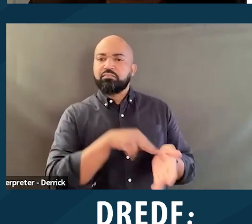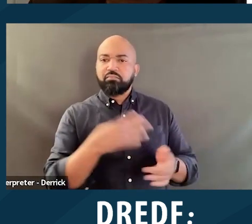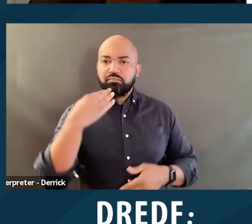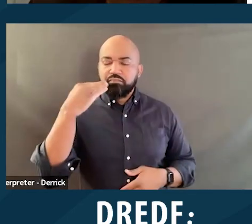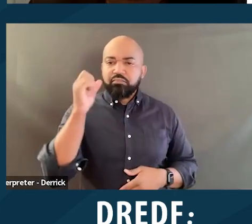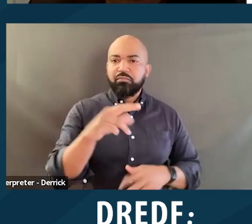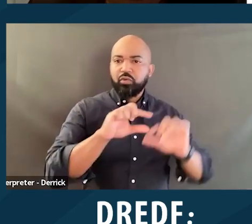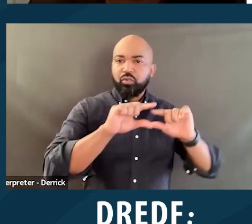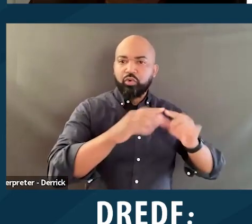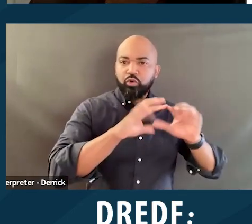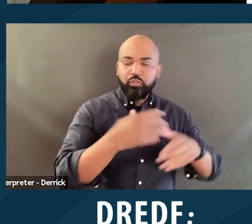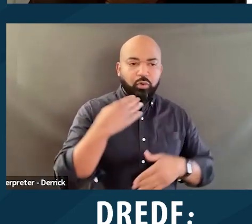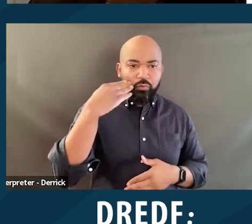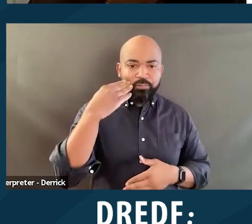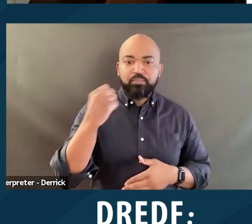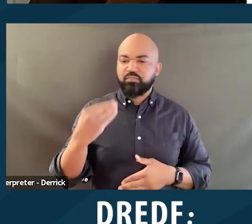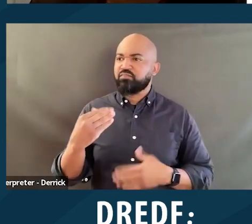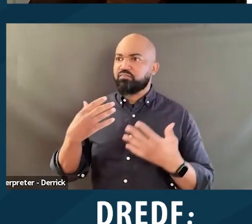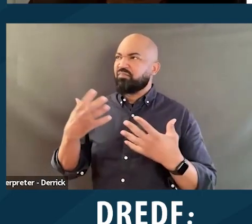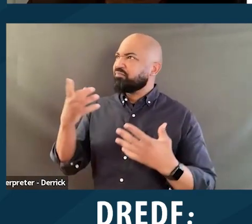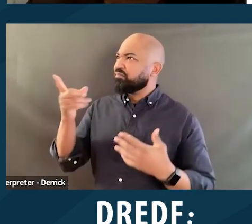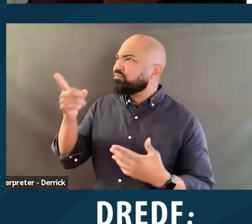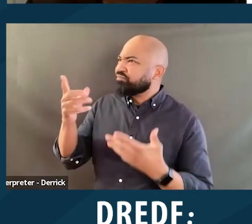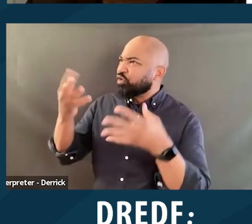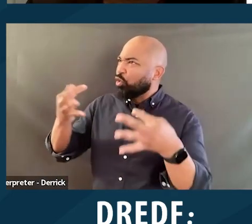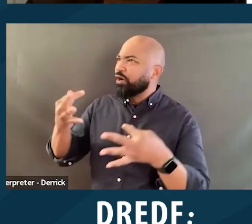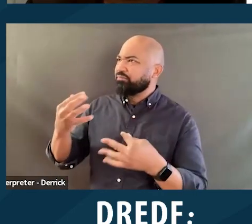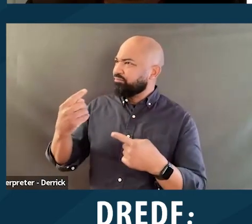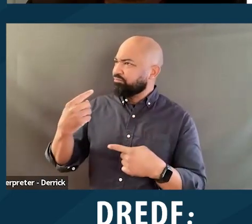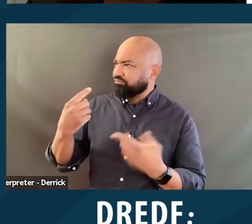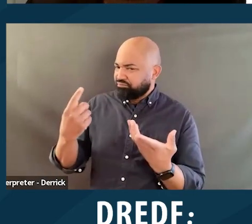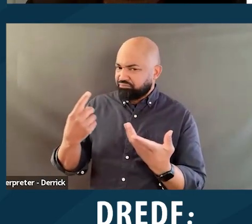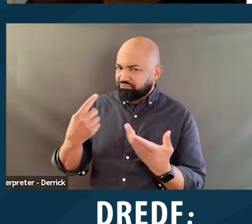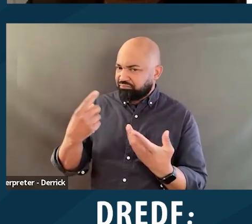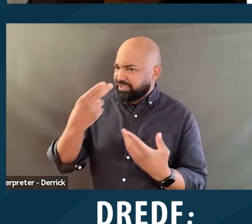Olmstead only applies if a person is already in an institution, so they're asking for